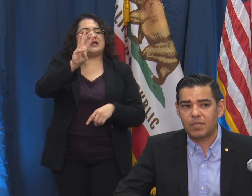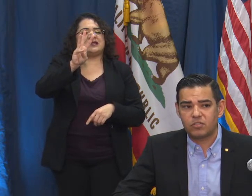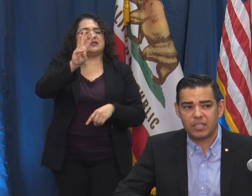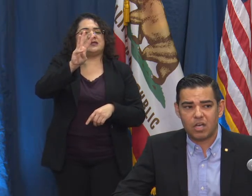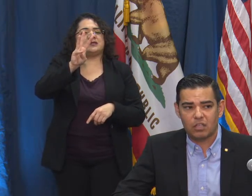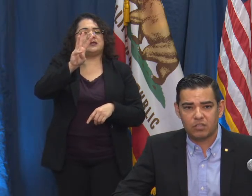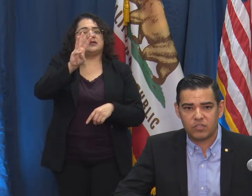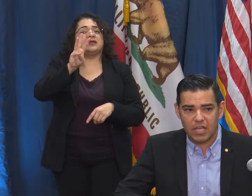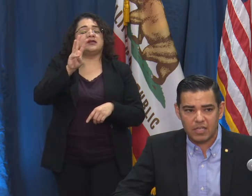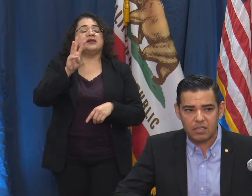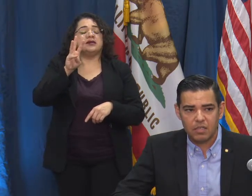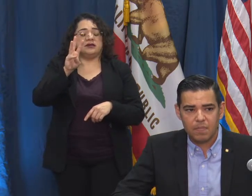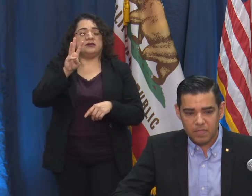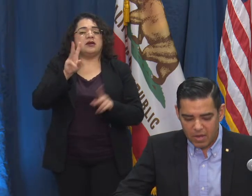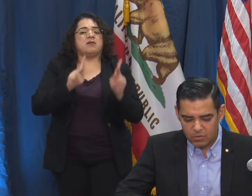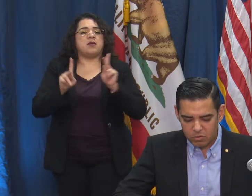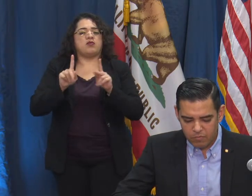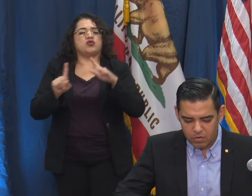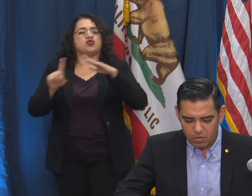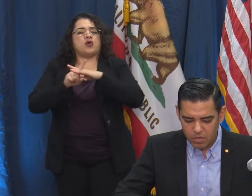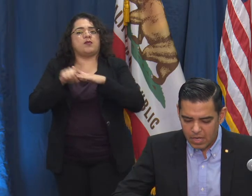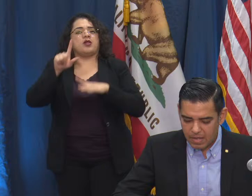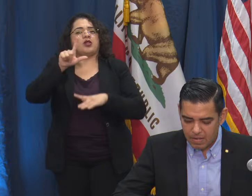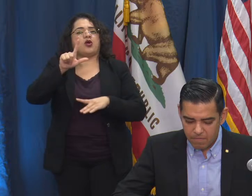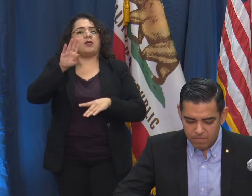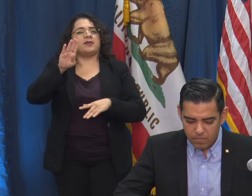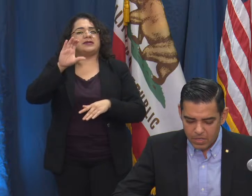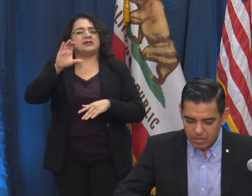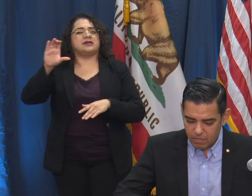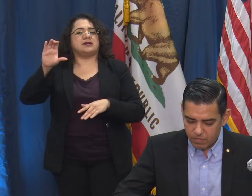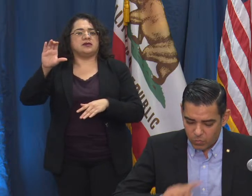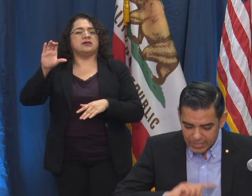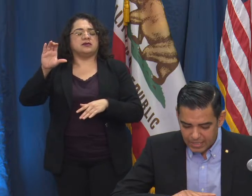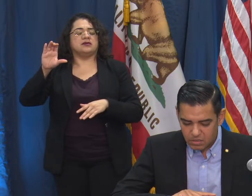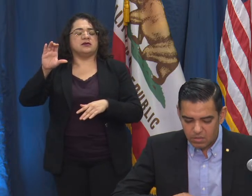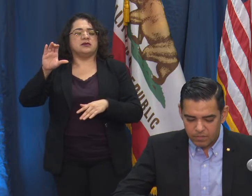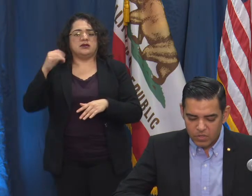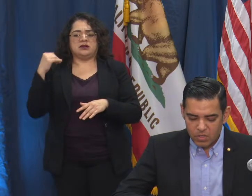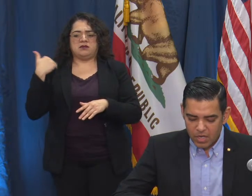Beach City College site that was over the weekend.